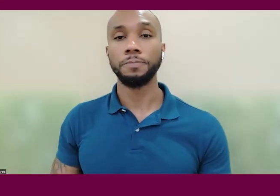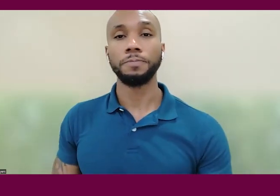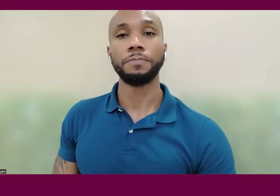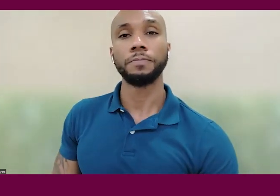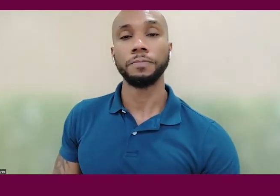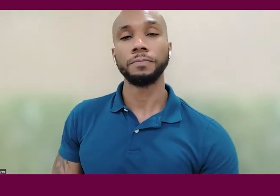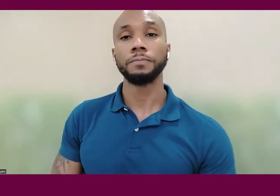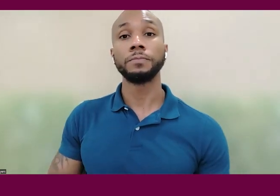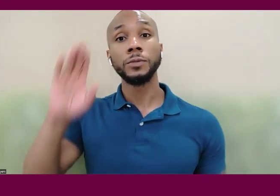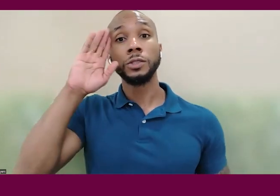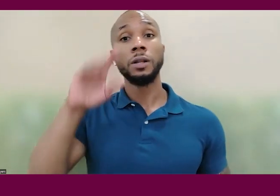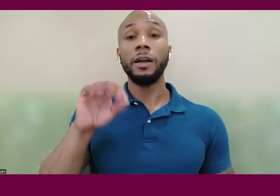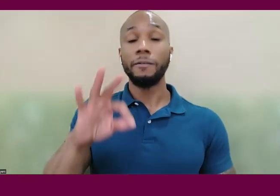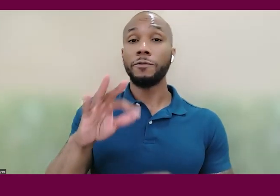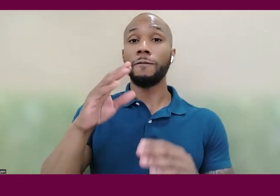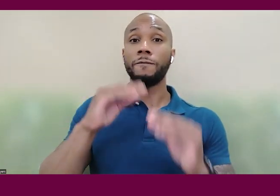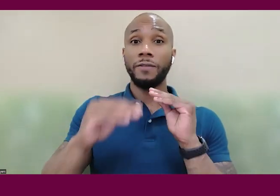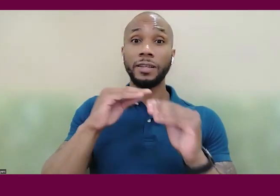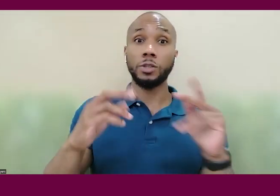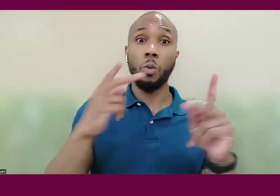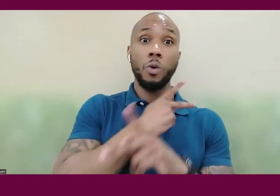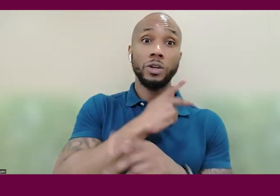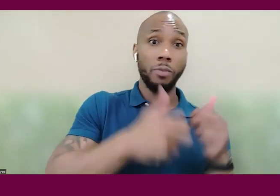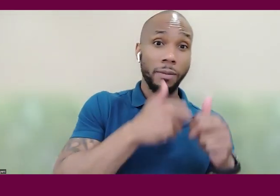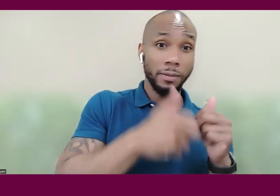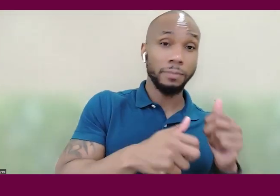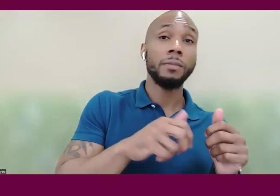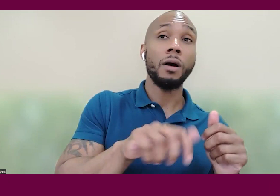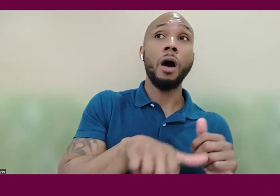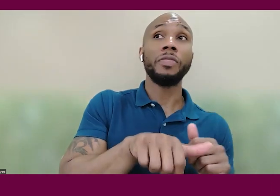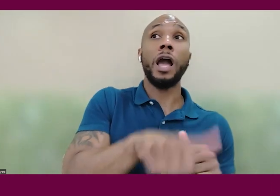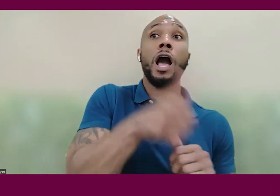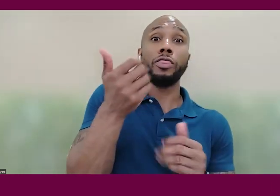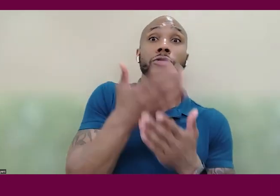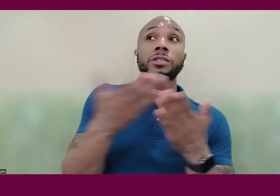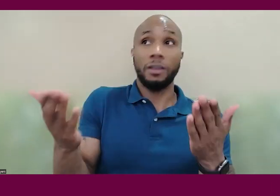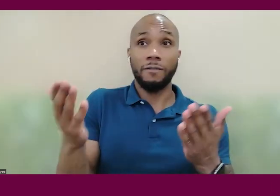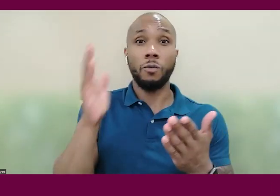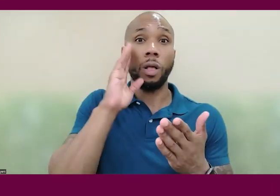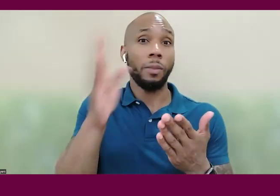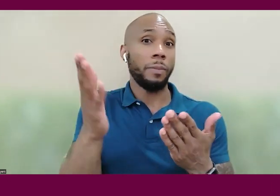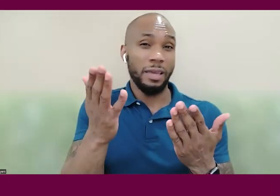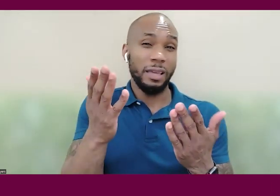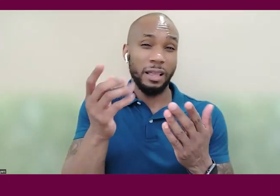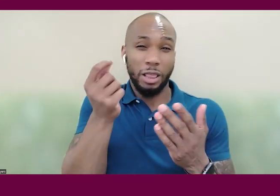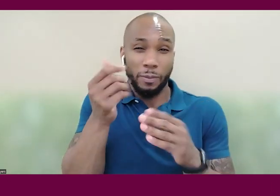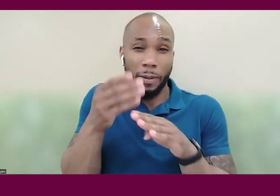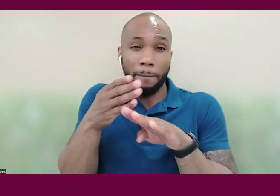Because if you fix the worst problem, all the other stuff is going to be at least a little bit better.